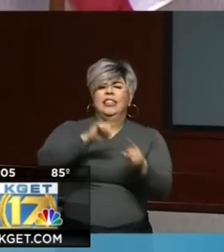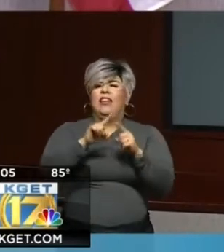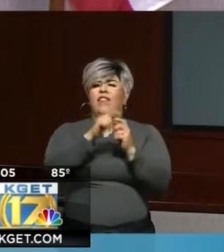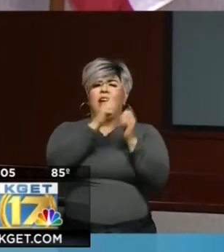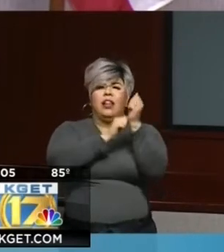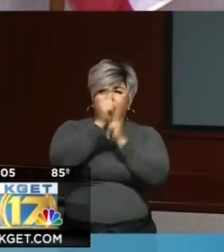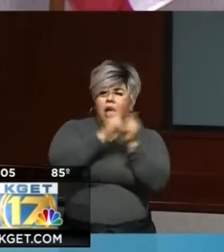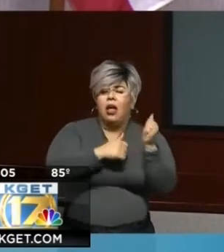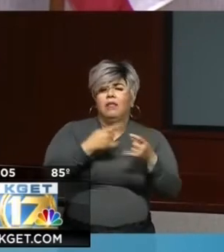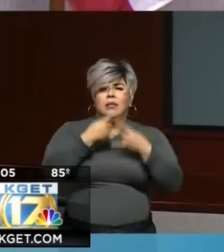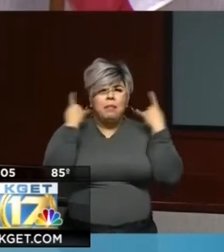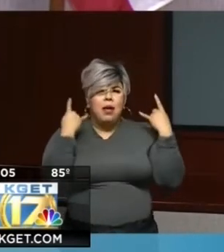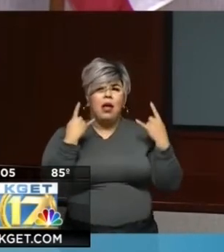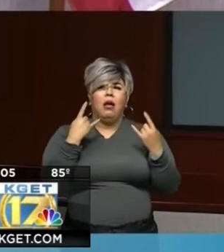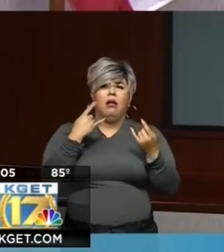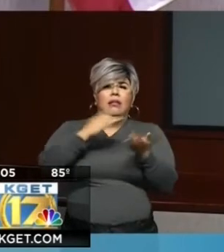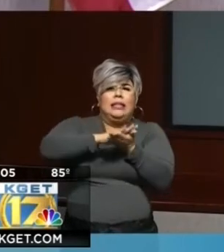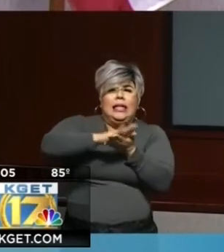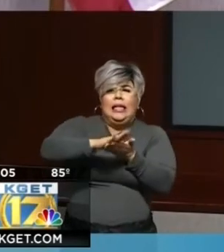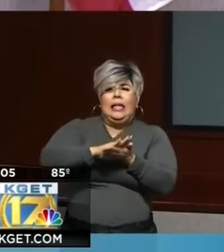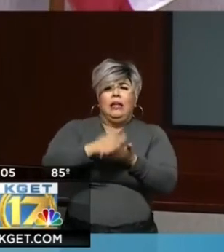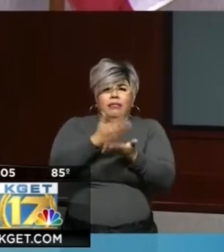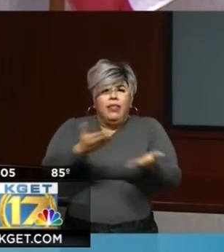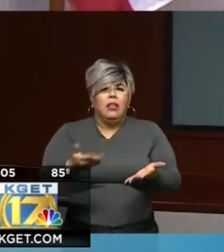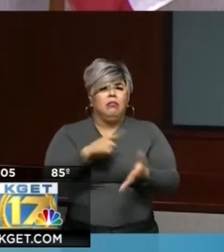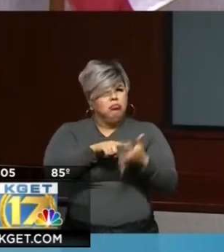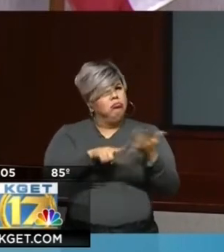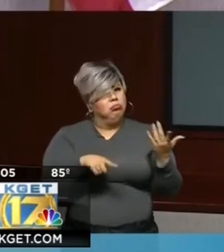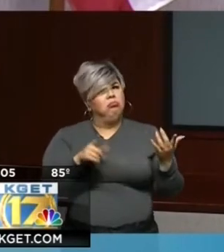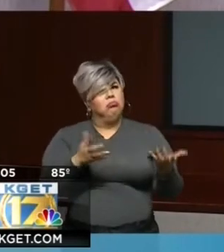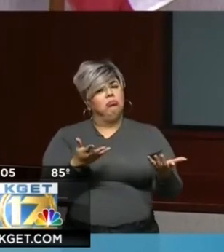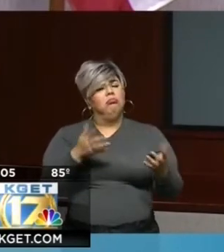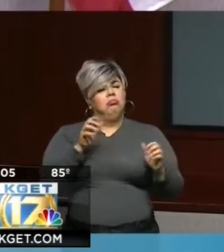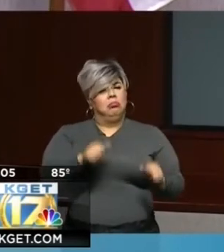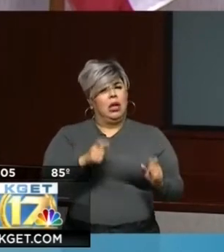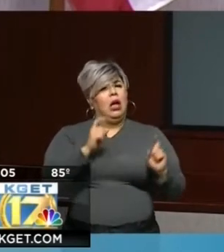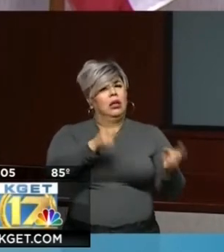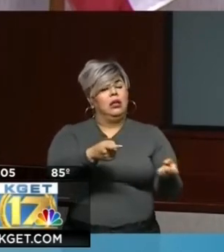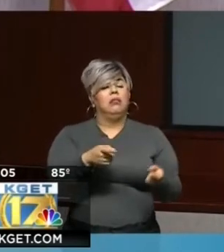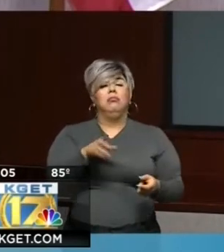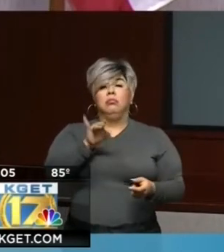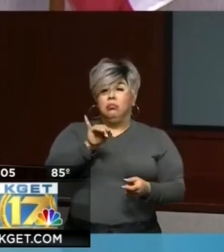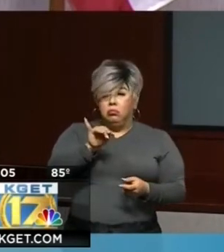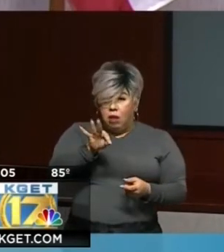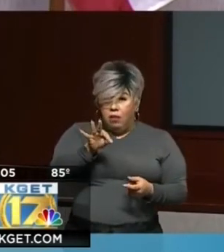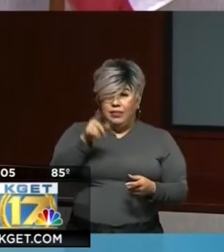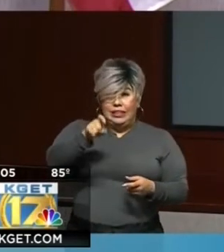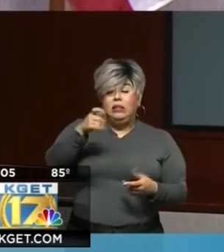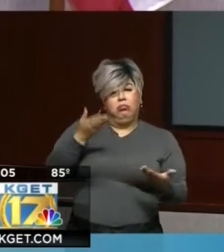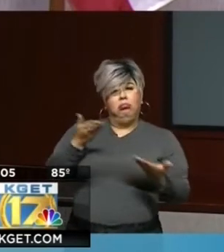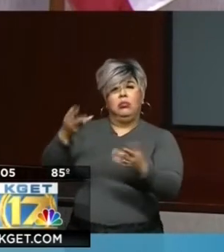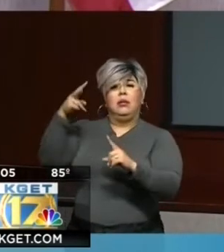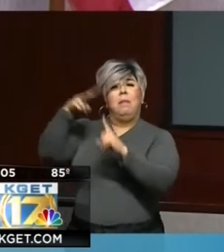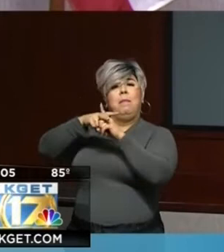SUPPLY AT NO COST TO YOU. THESE ARE MASKS, GLOVES, SANITATION EQUIPMENT, HAND